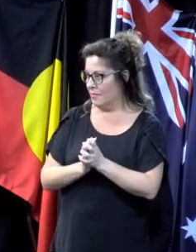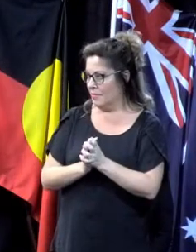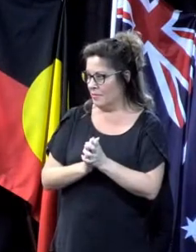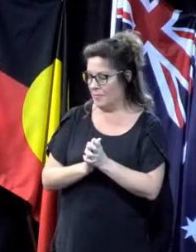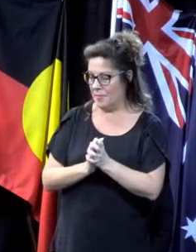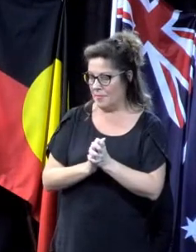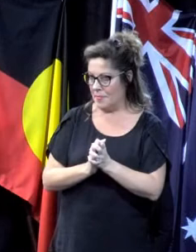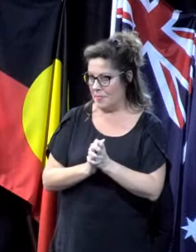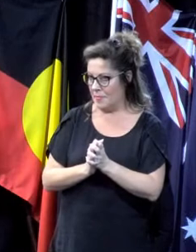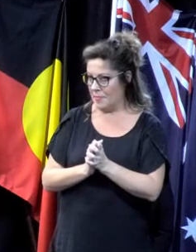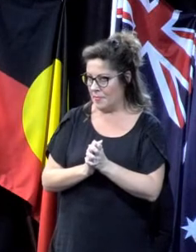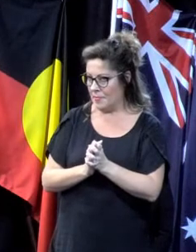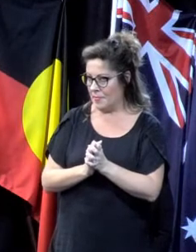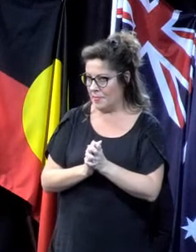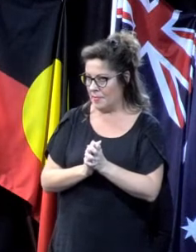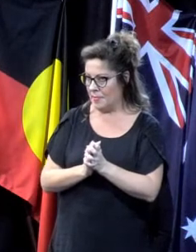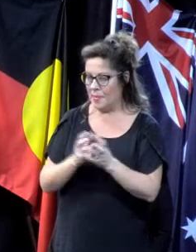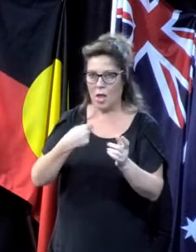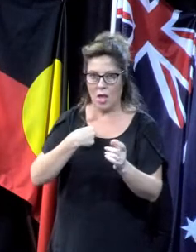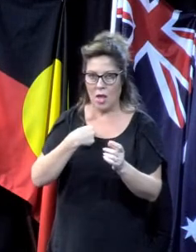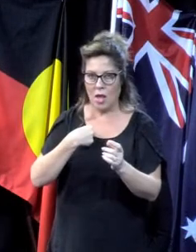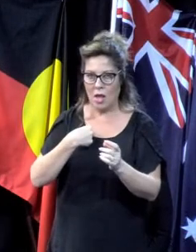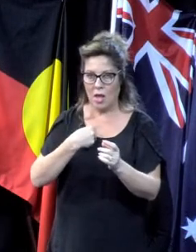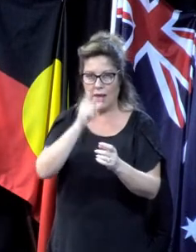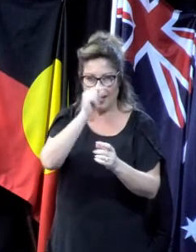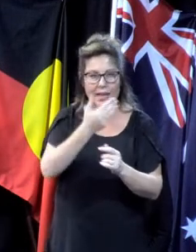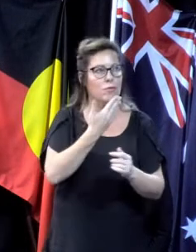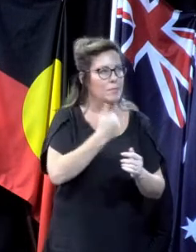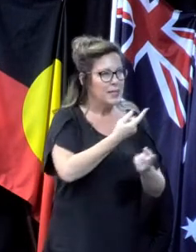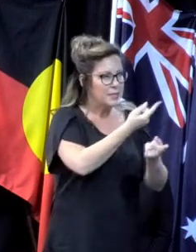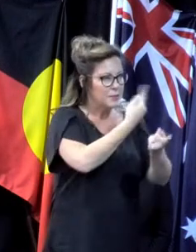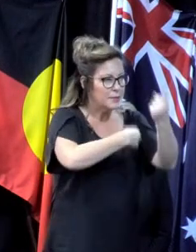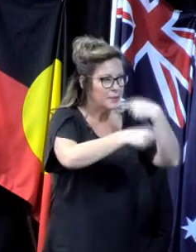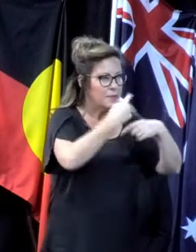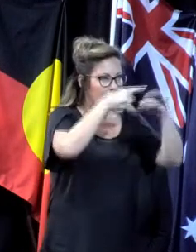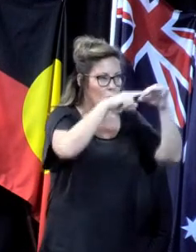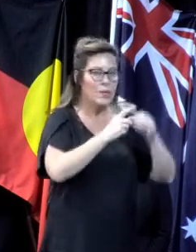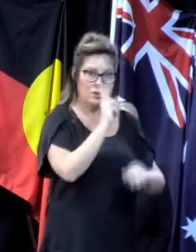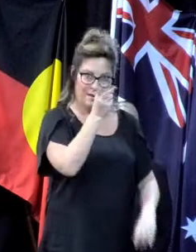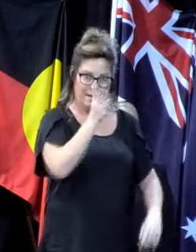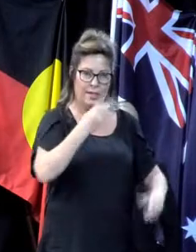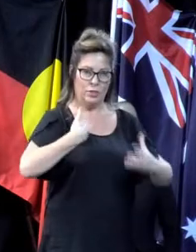I would like - could you just rephrase that? Can you just say the question again, so I've got it clearly in my mind?